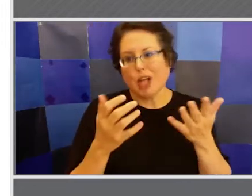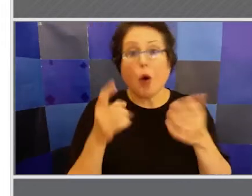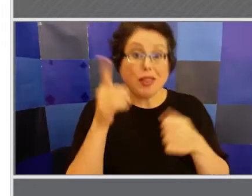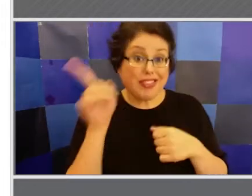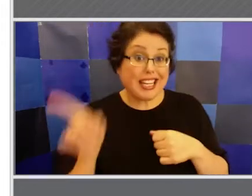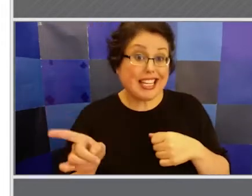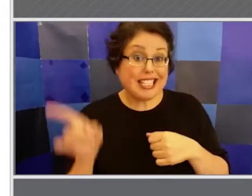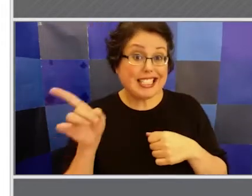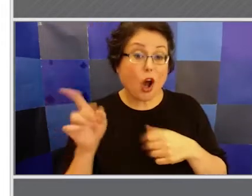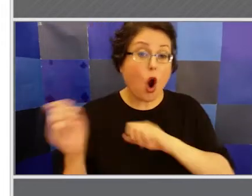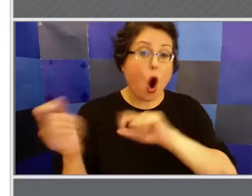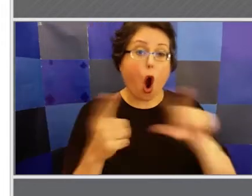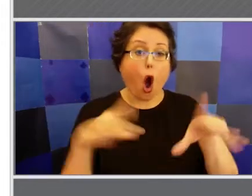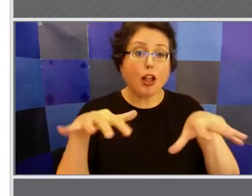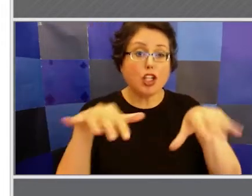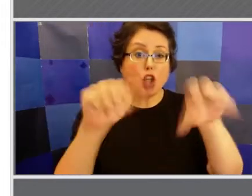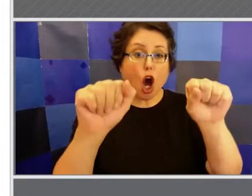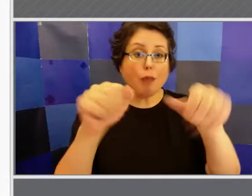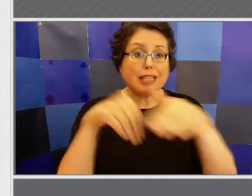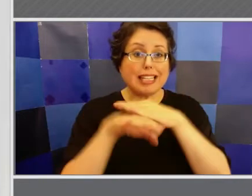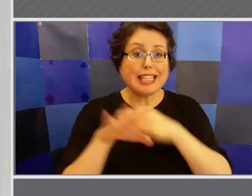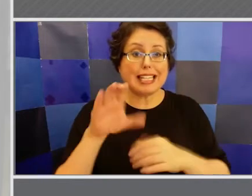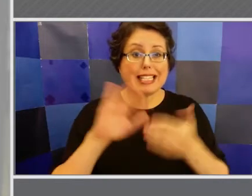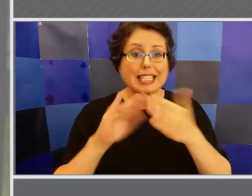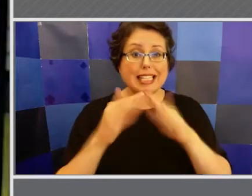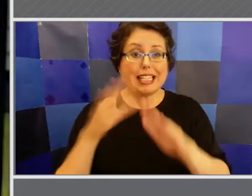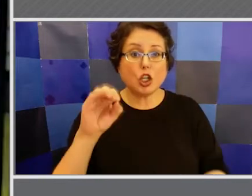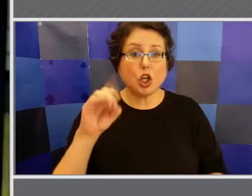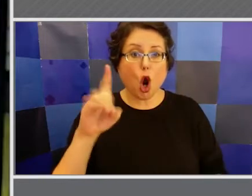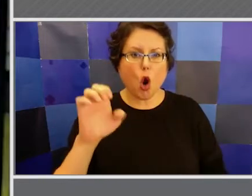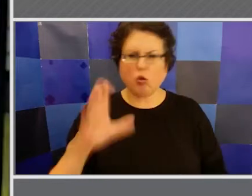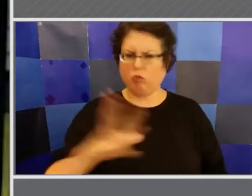are all adopted in the city code. They're all very official.